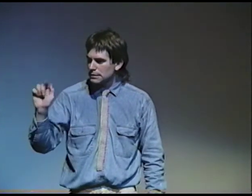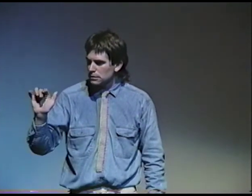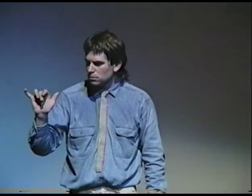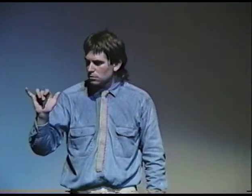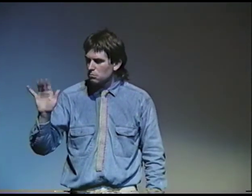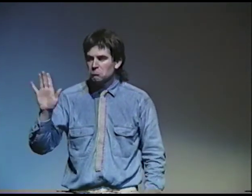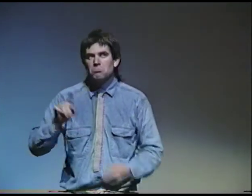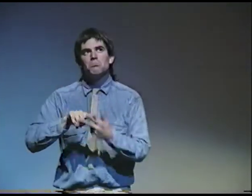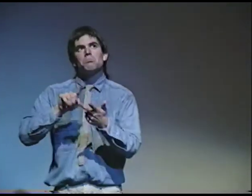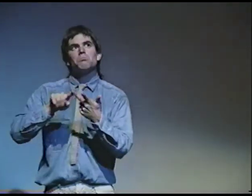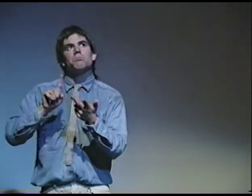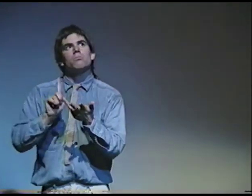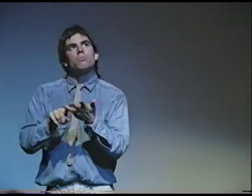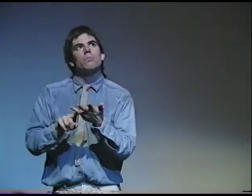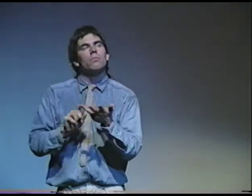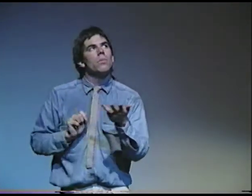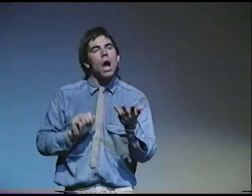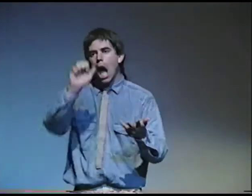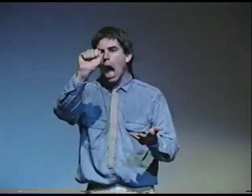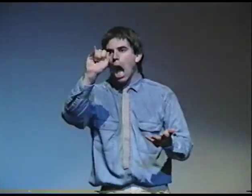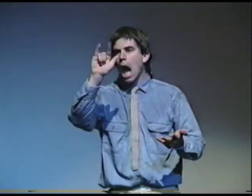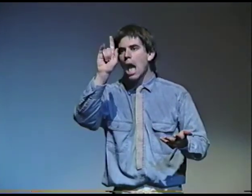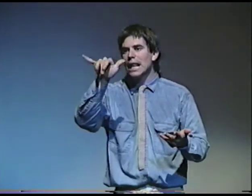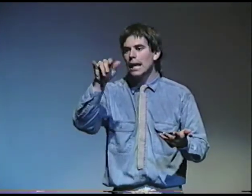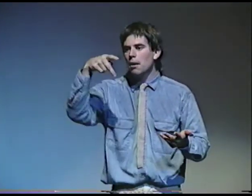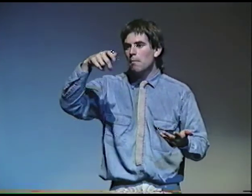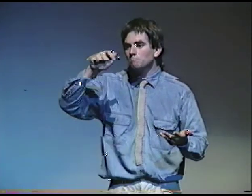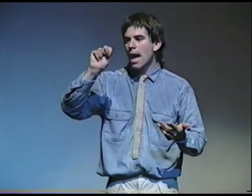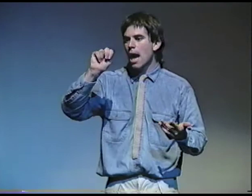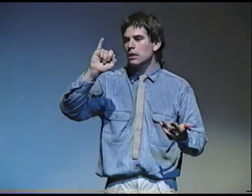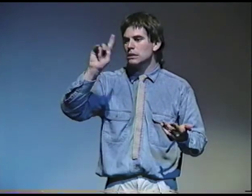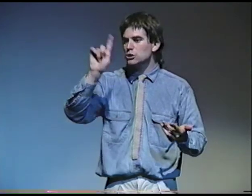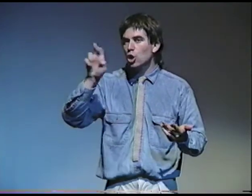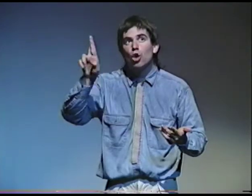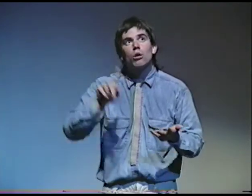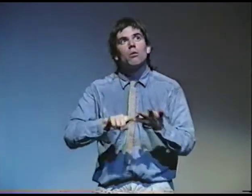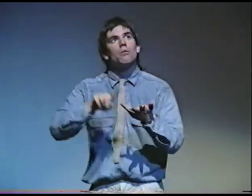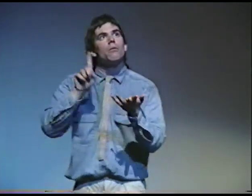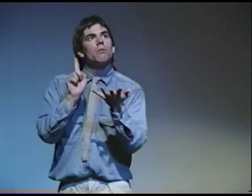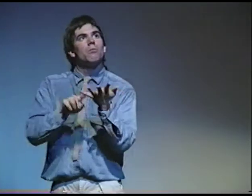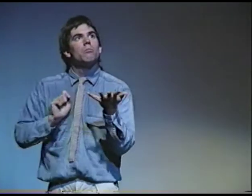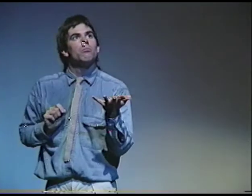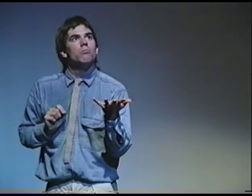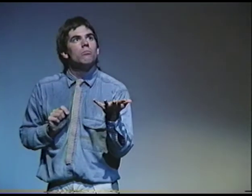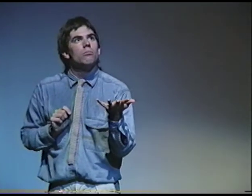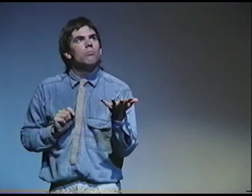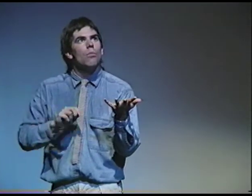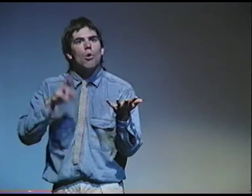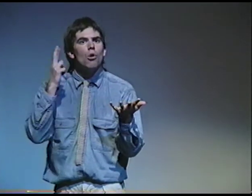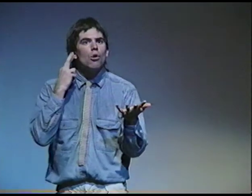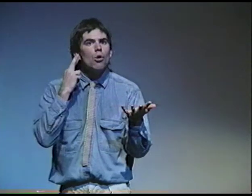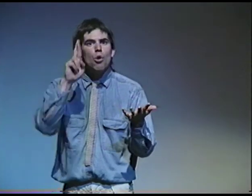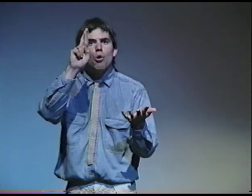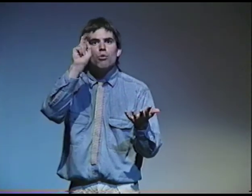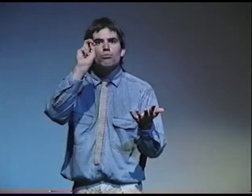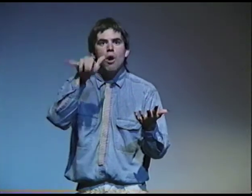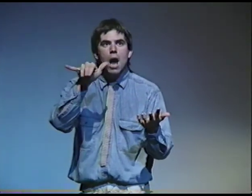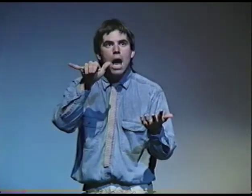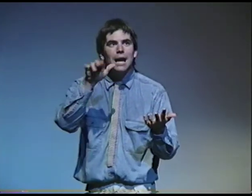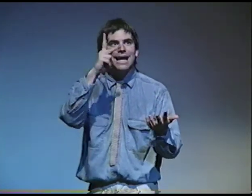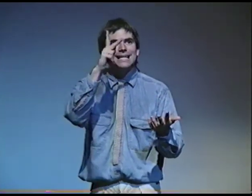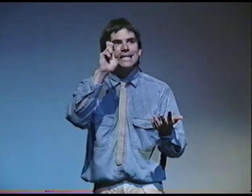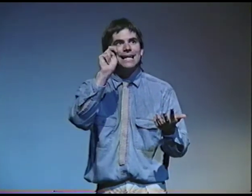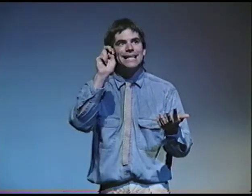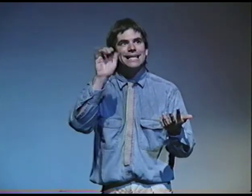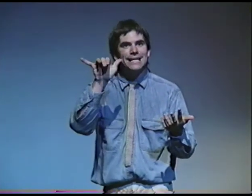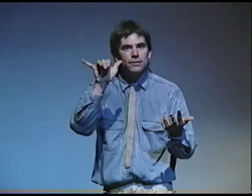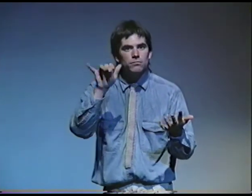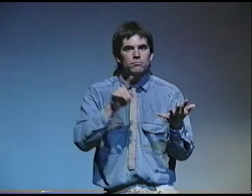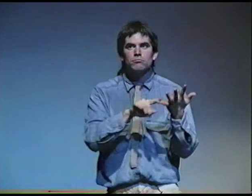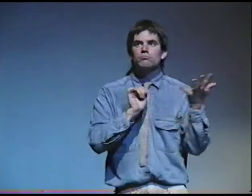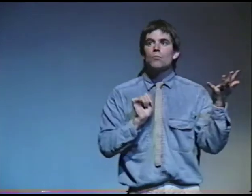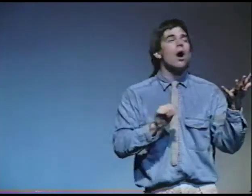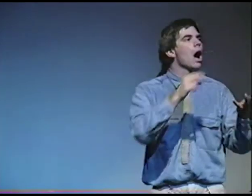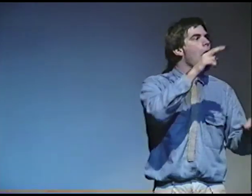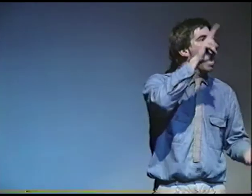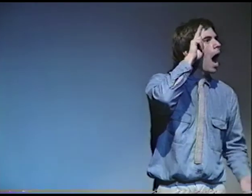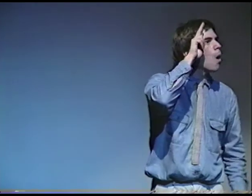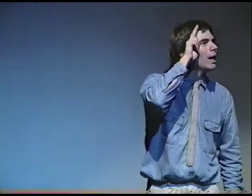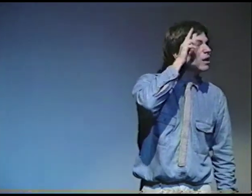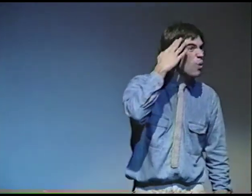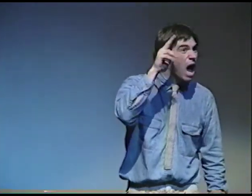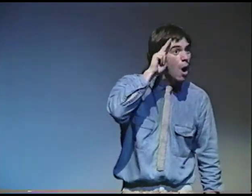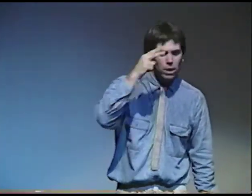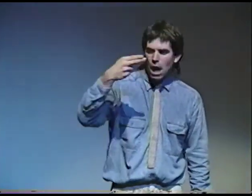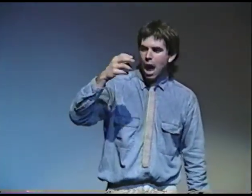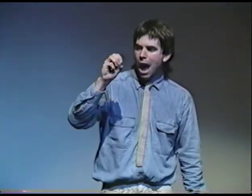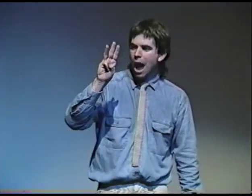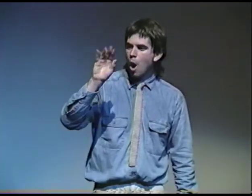like Ed Swazey, Ailey Panzer, Ray Kenny, Howie Seago.